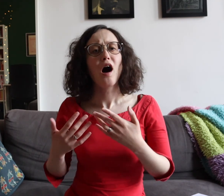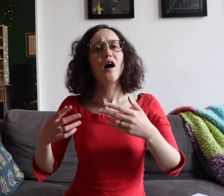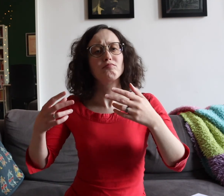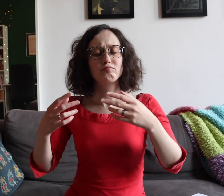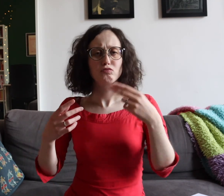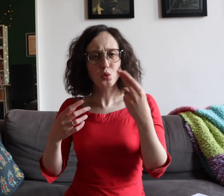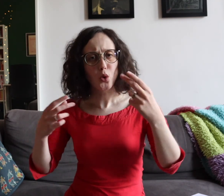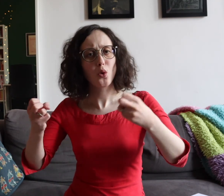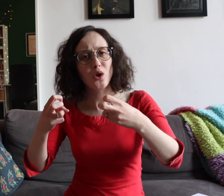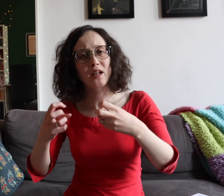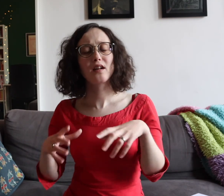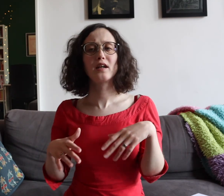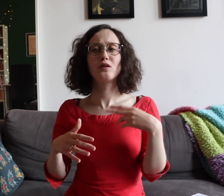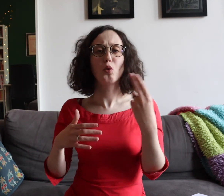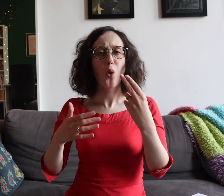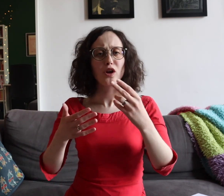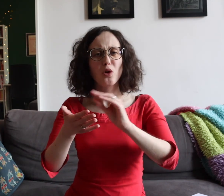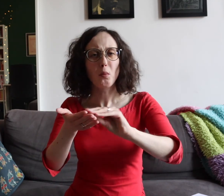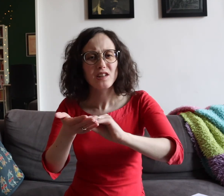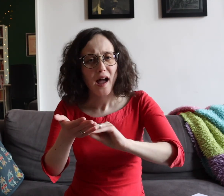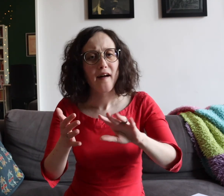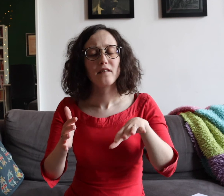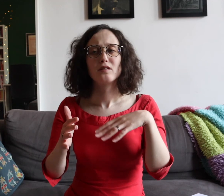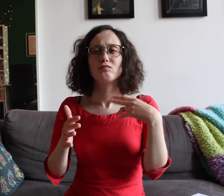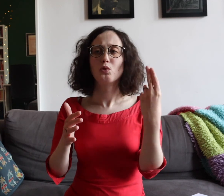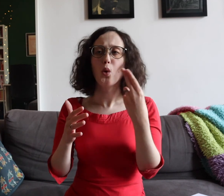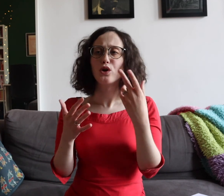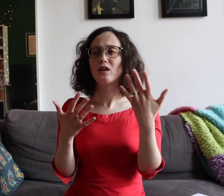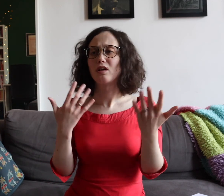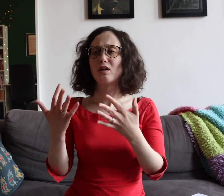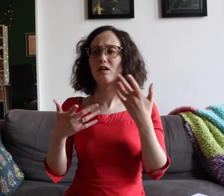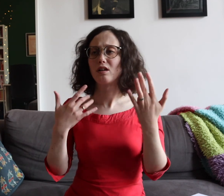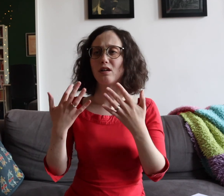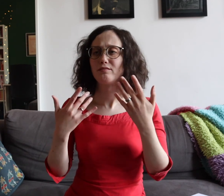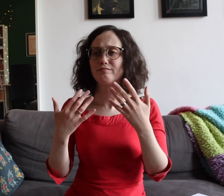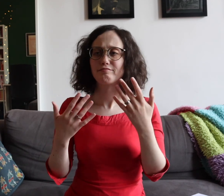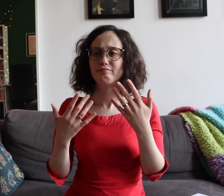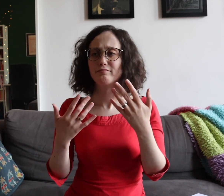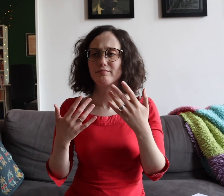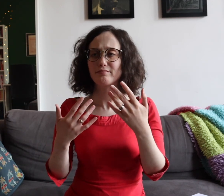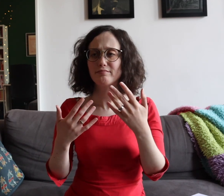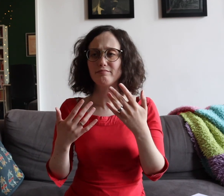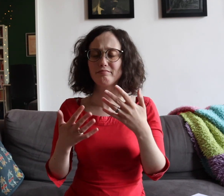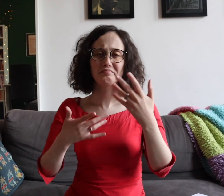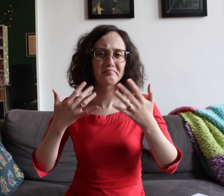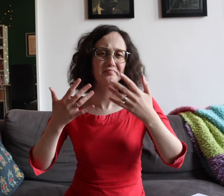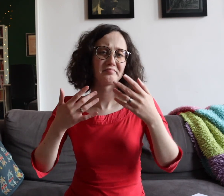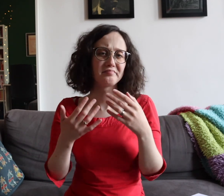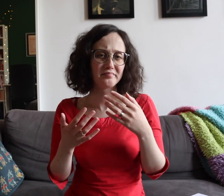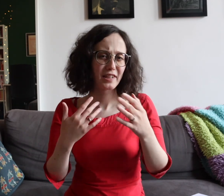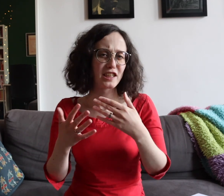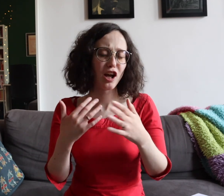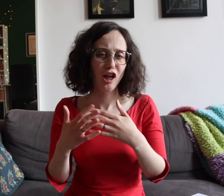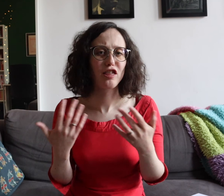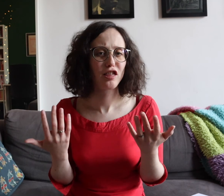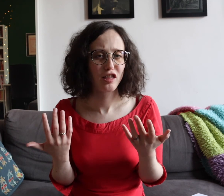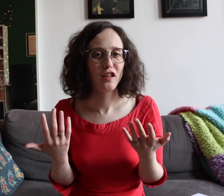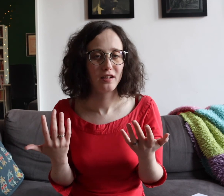adjustements like captions or writing something down or... need whatever.